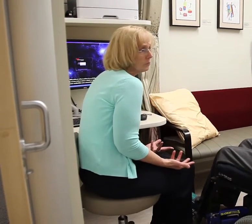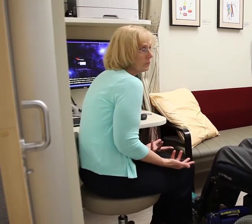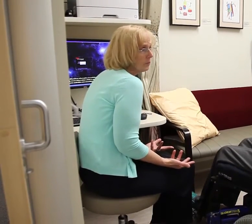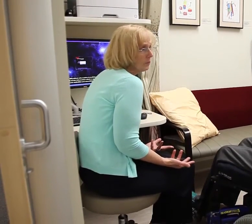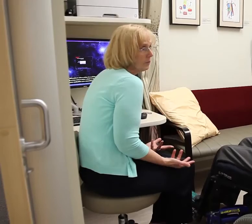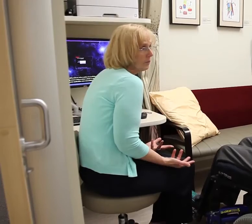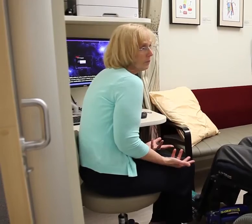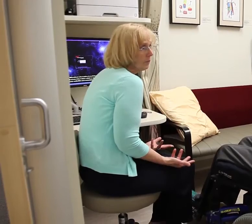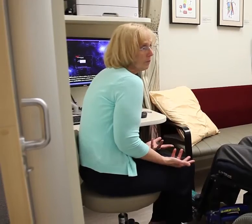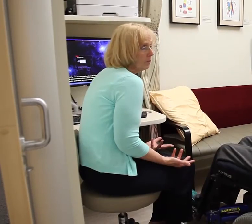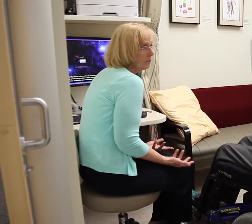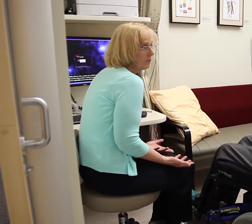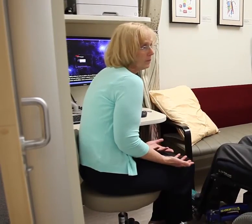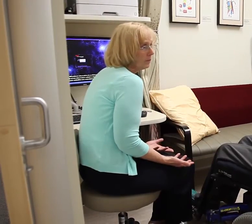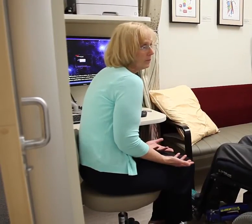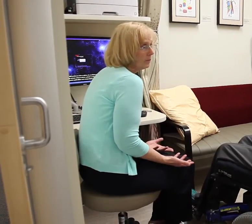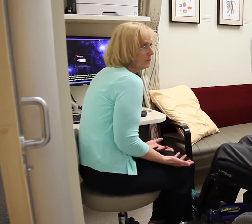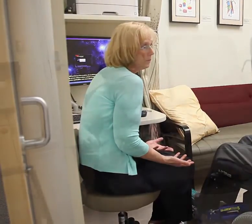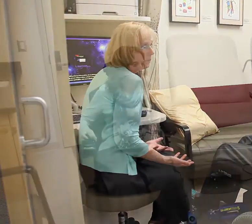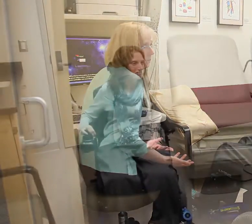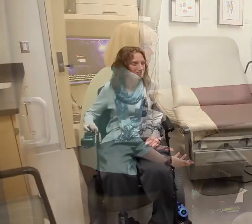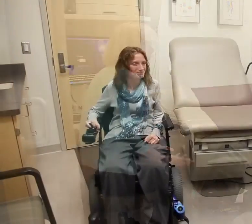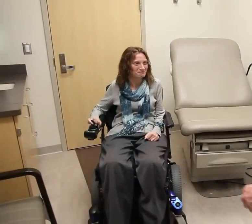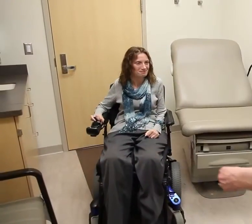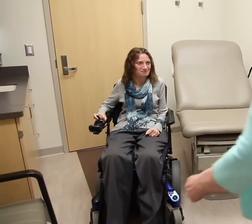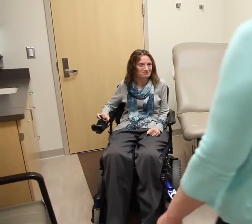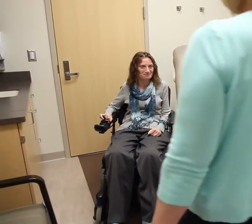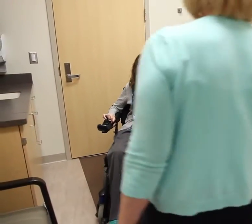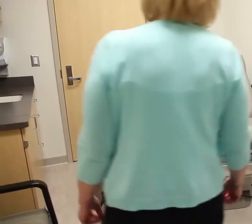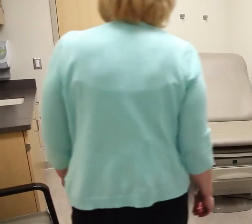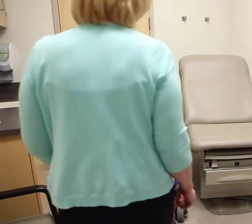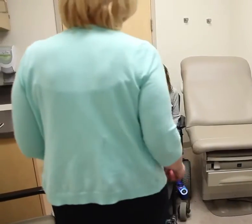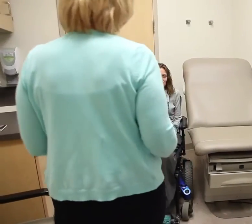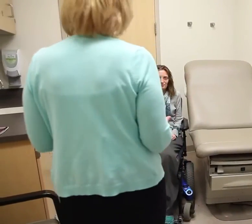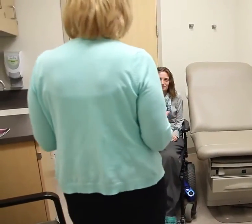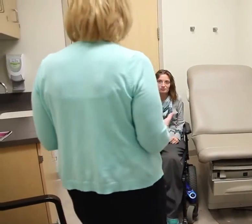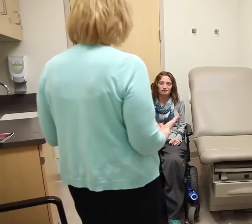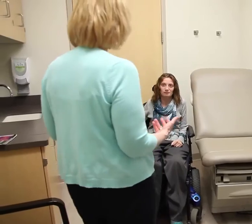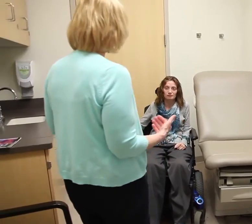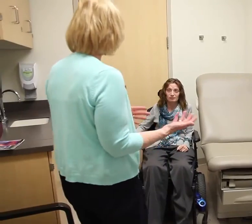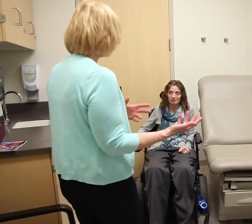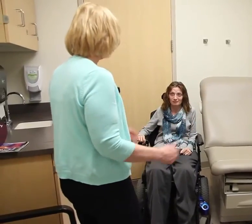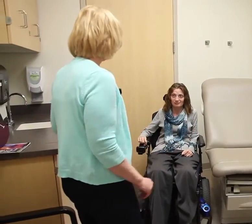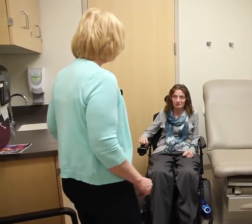My personal assistant can help and we'll do a two-person transfer. Okay, could you instruct me and Peter